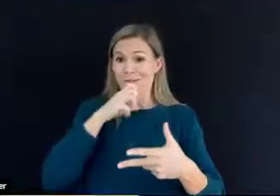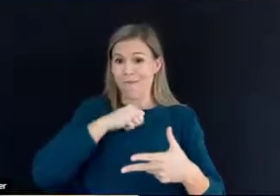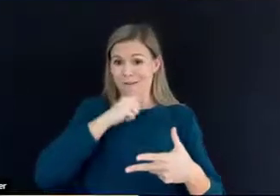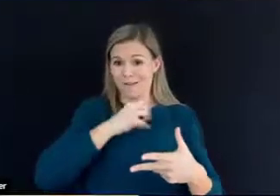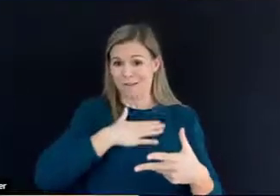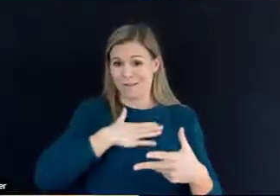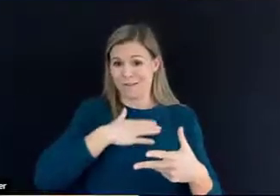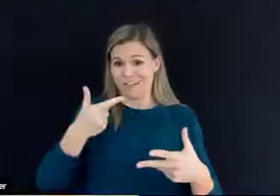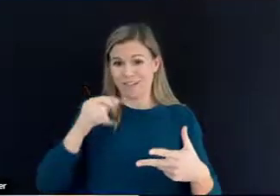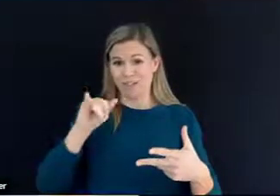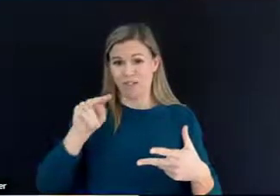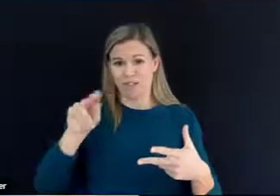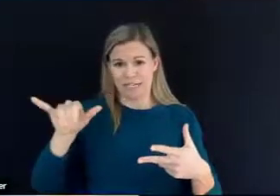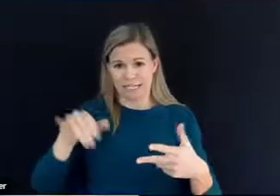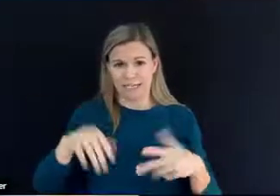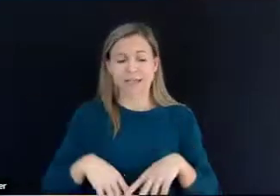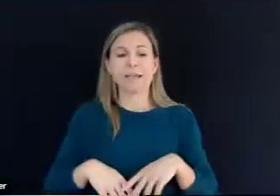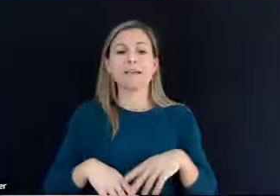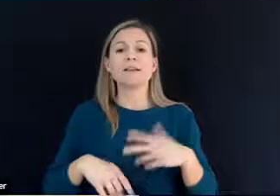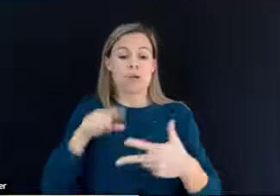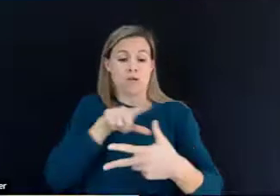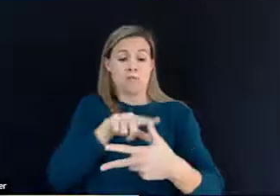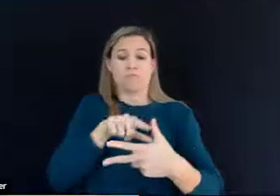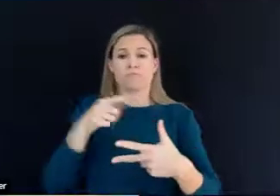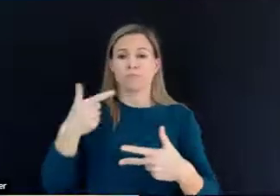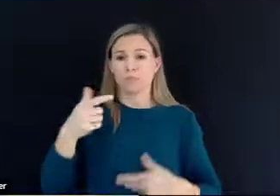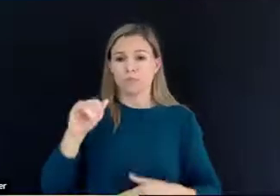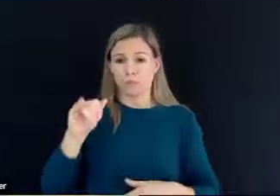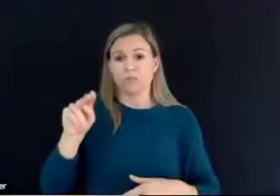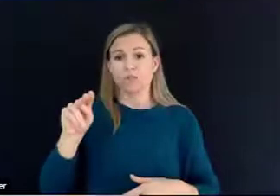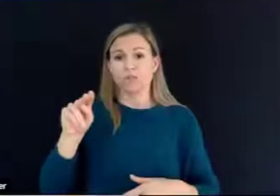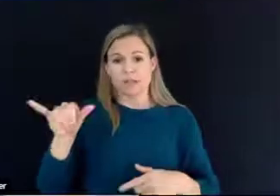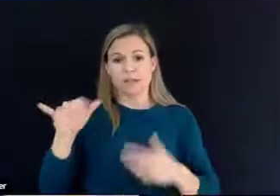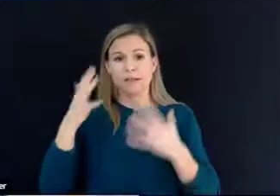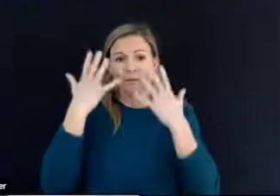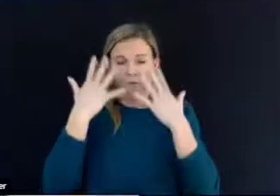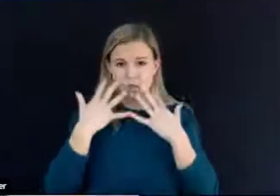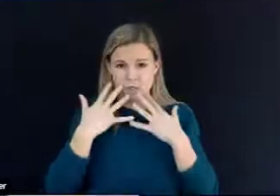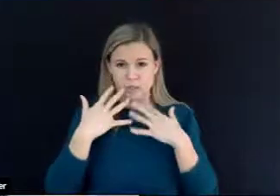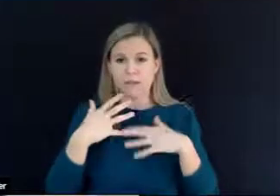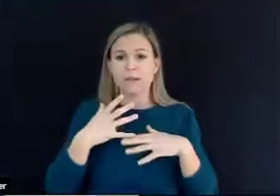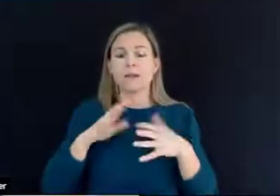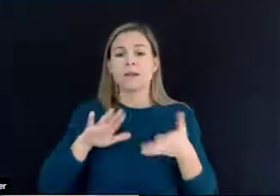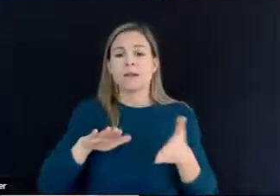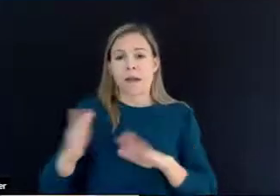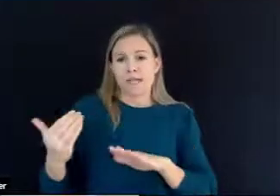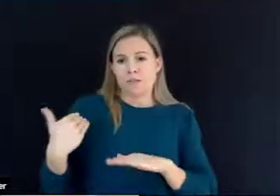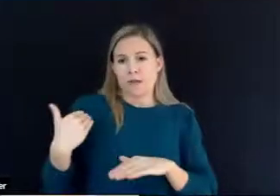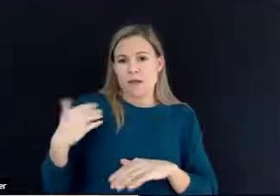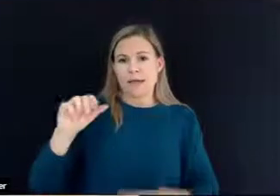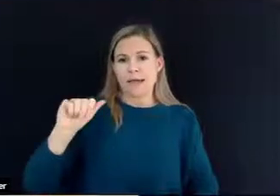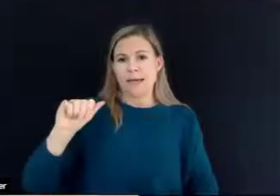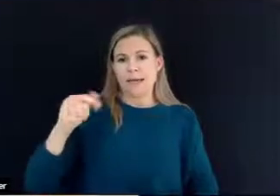So, Ginny did pass away in April of 2015.